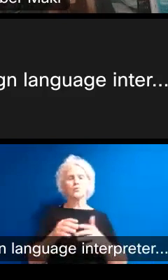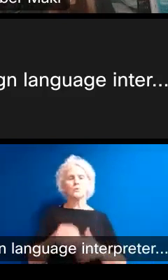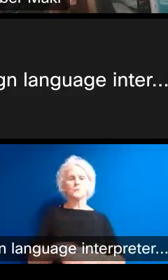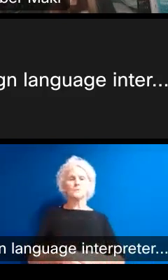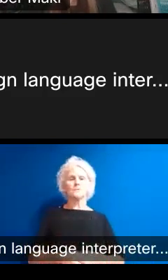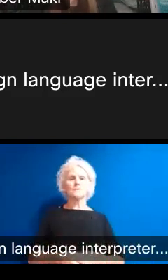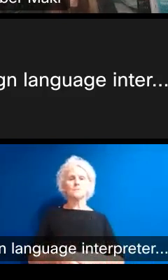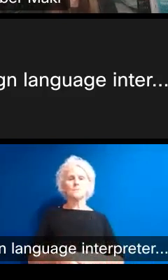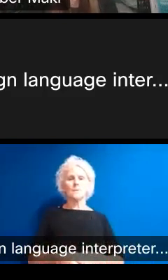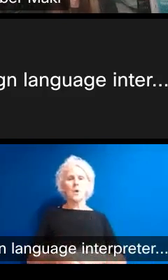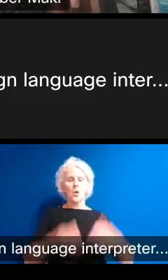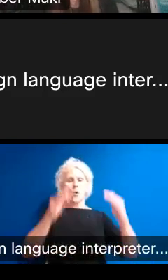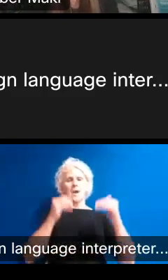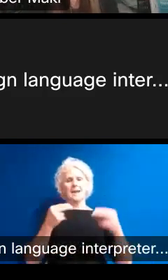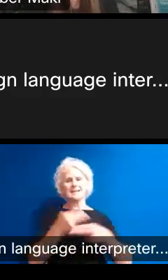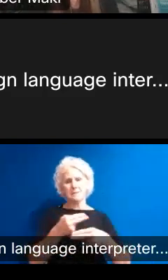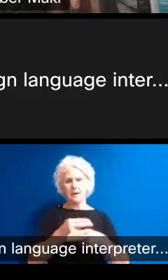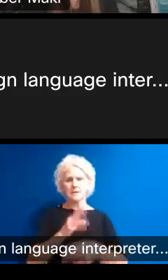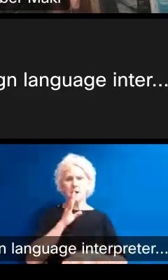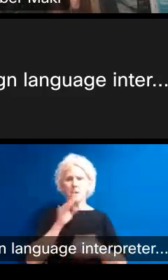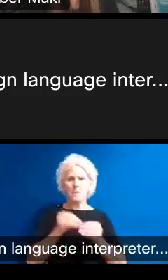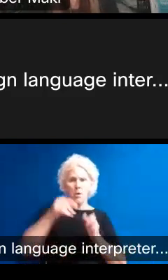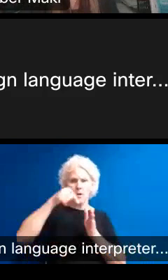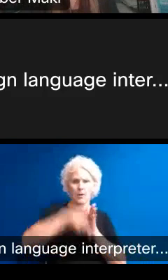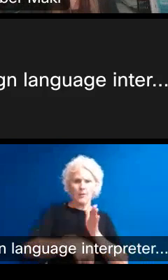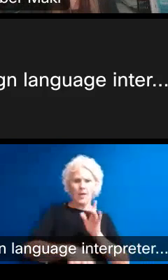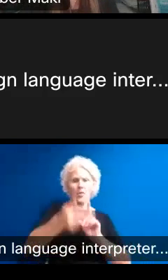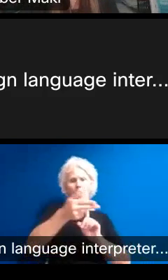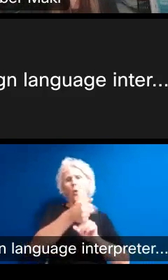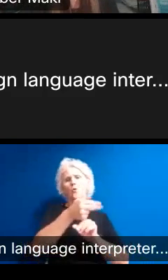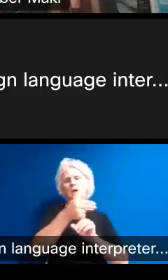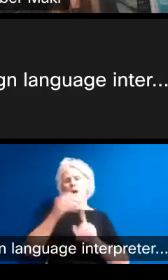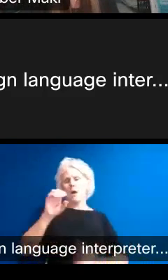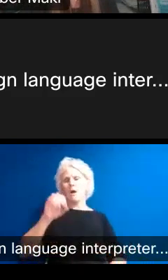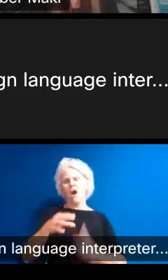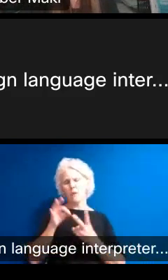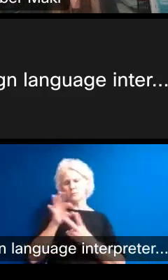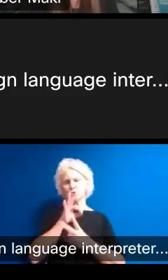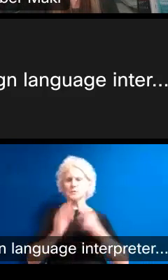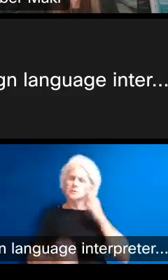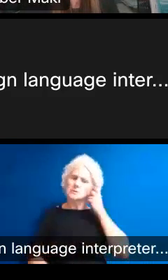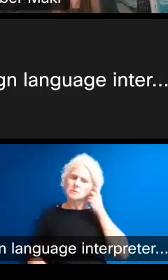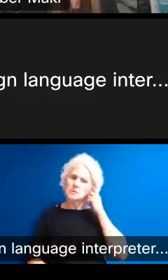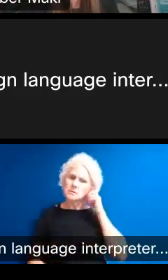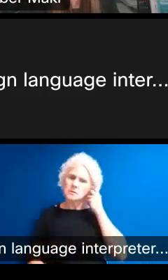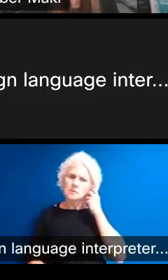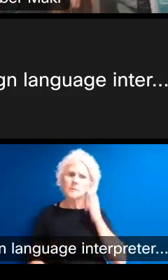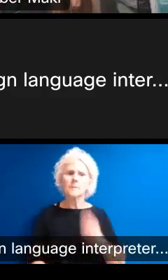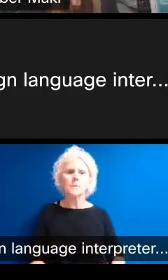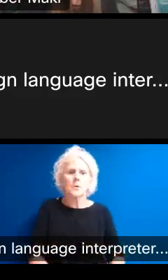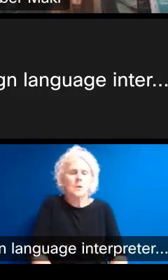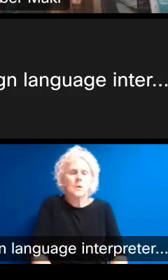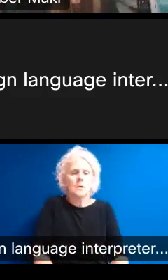go to the next slide and talk more about the hotel option.